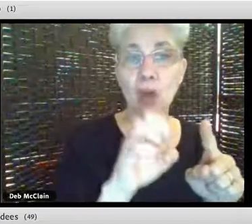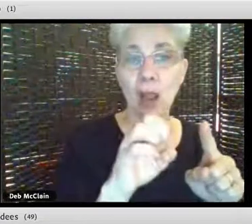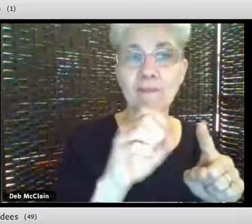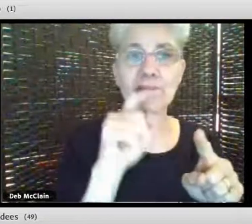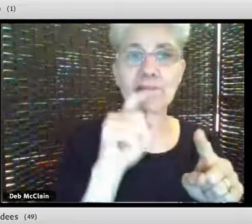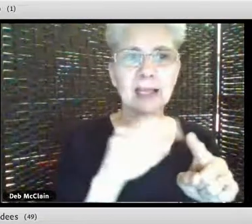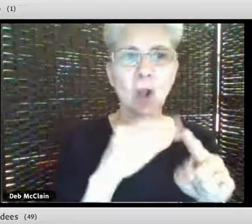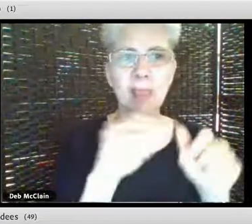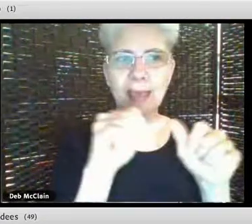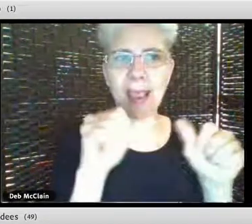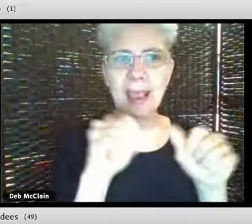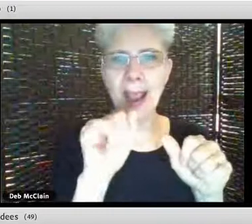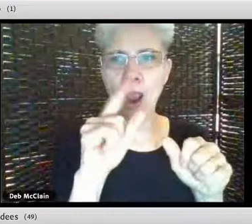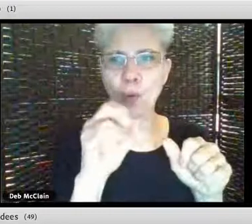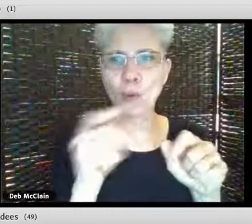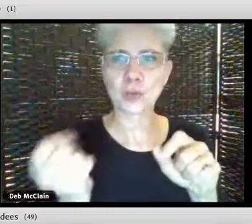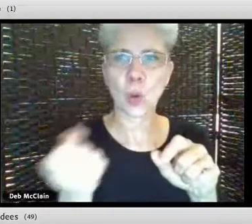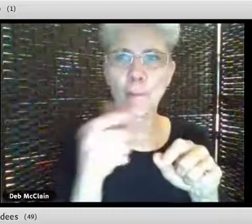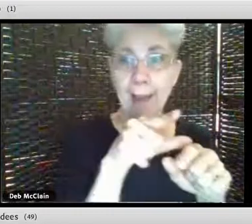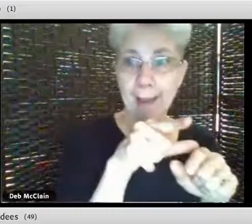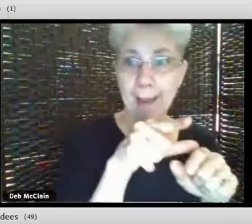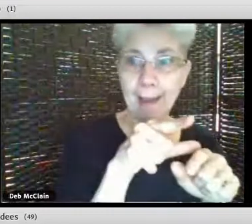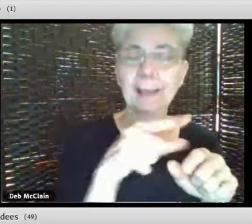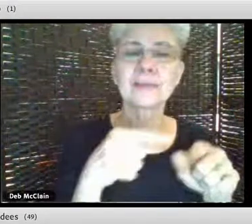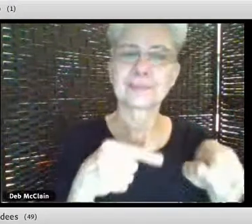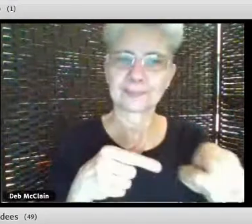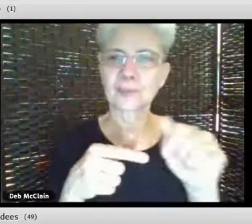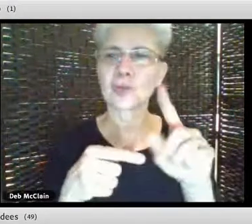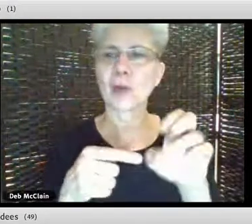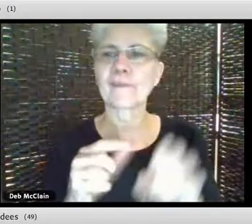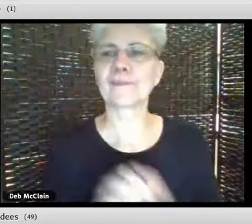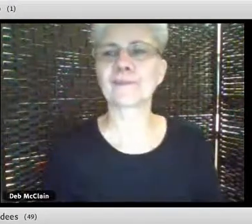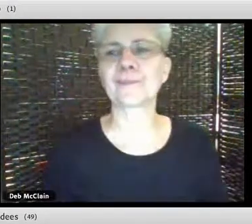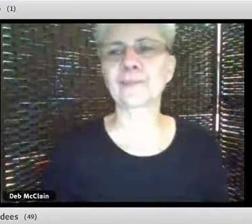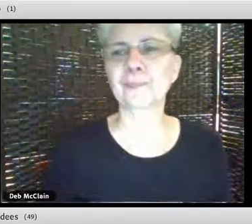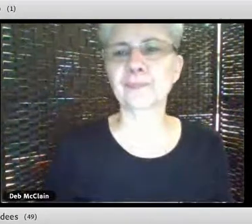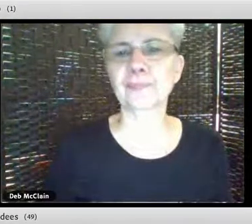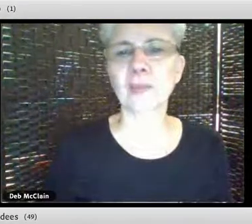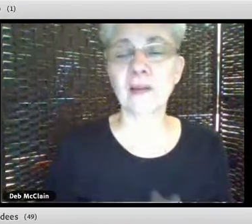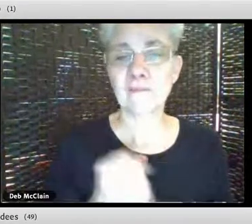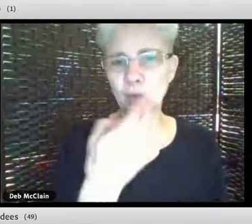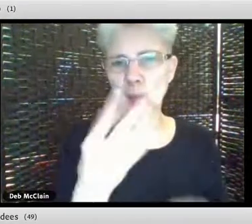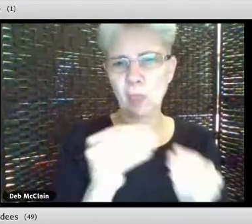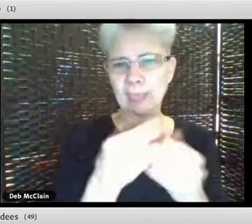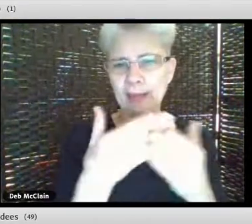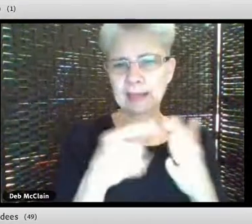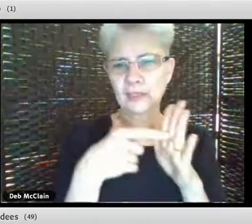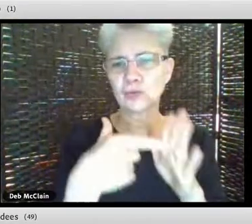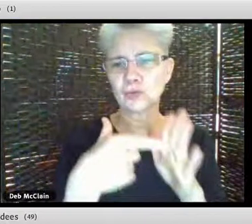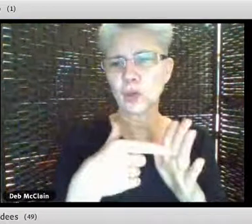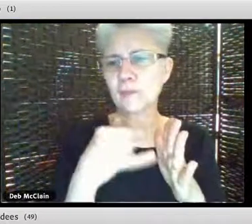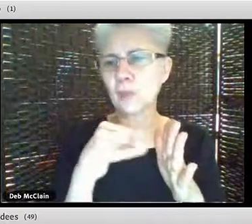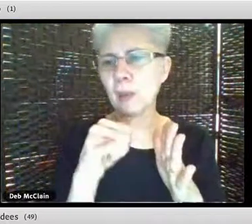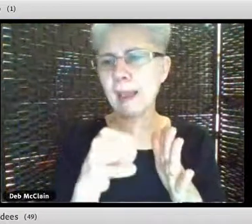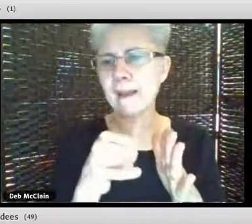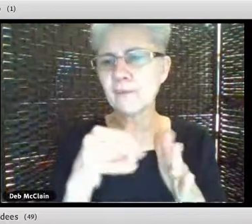on this arrow here to get back, and we're back in our Drive. A couple other things I can show you -- If you're ever down in something, you're like,